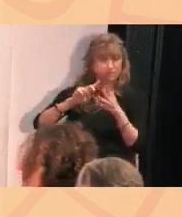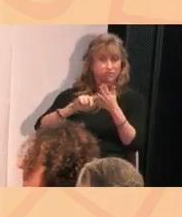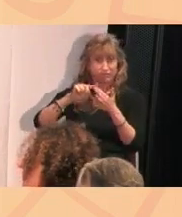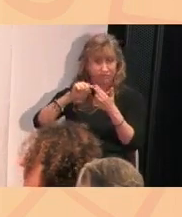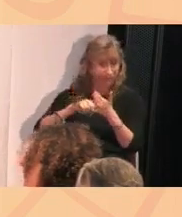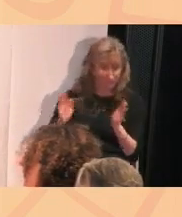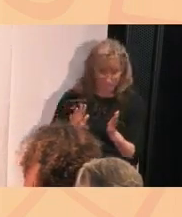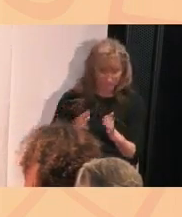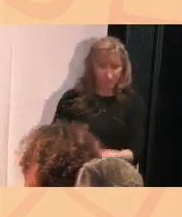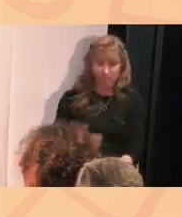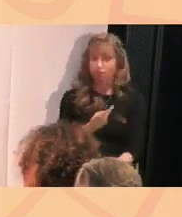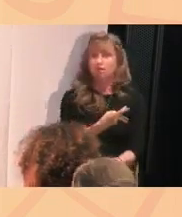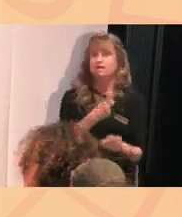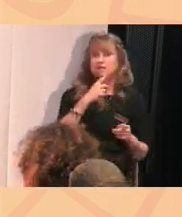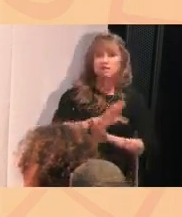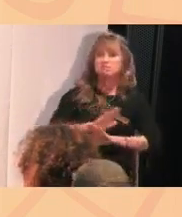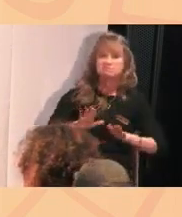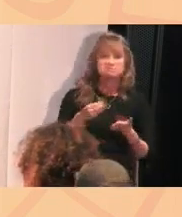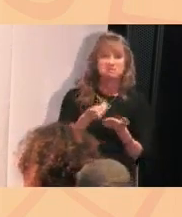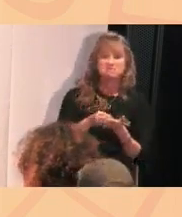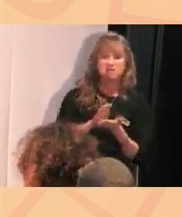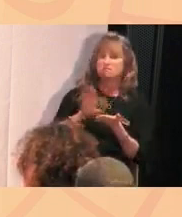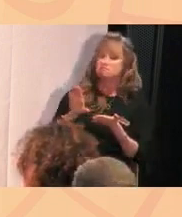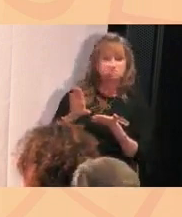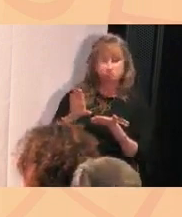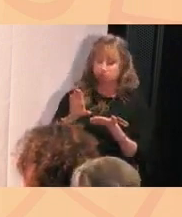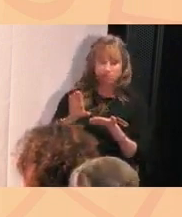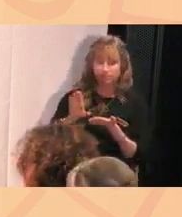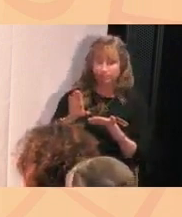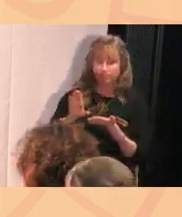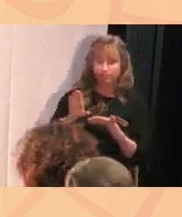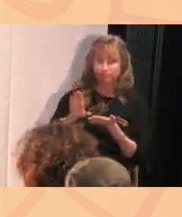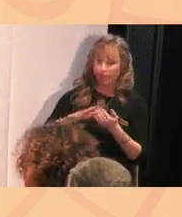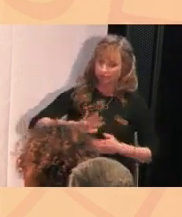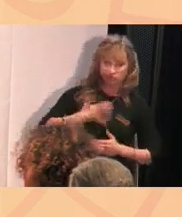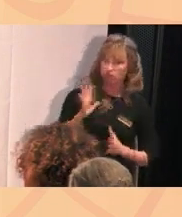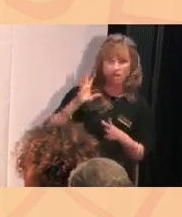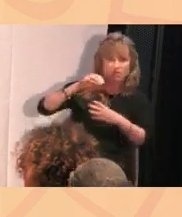Aboriginal people had nothing to celebrate with this fleet of convicts coming here.